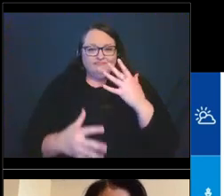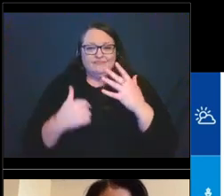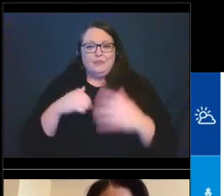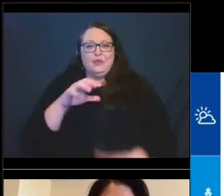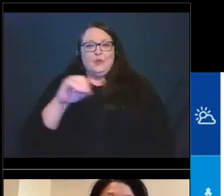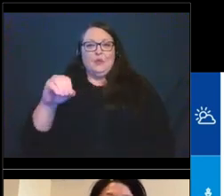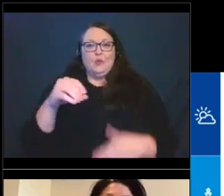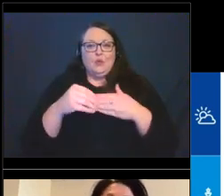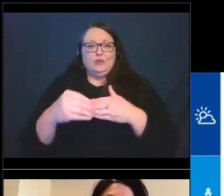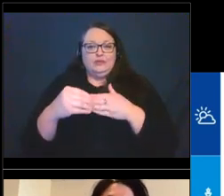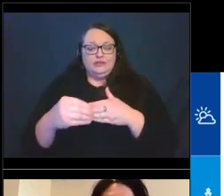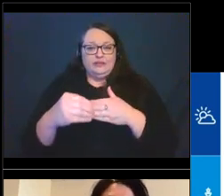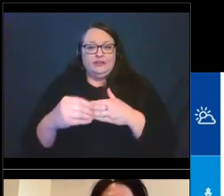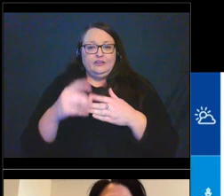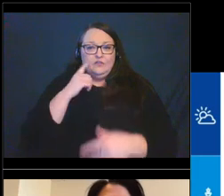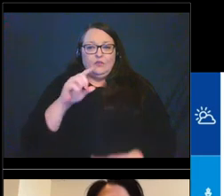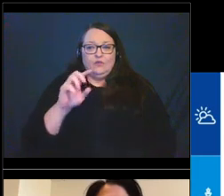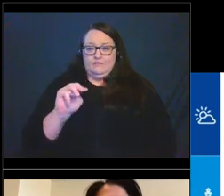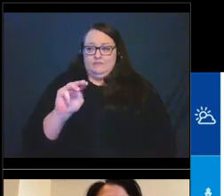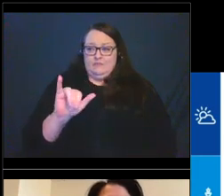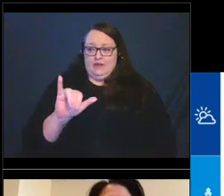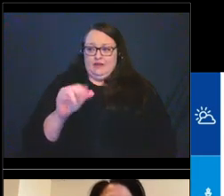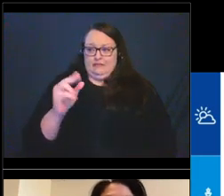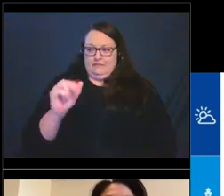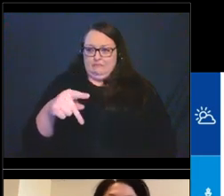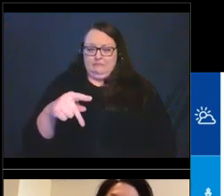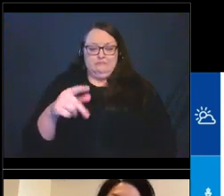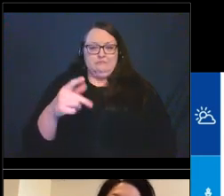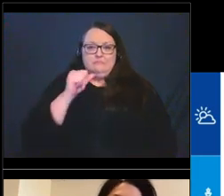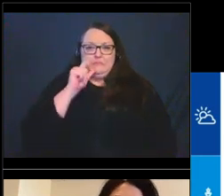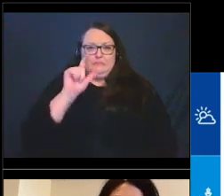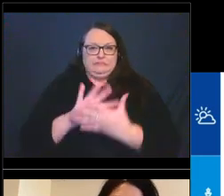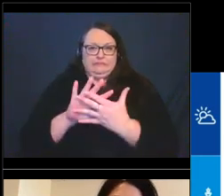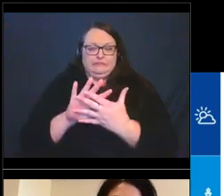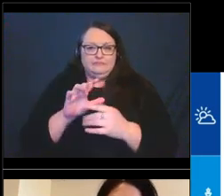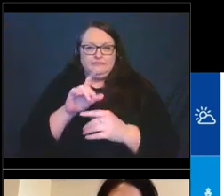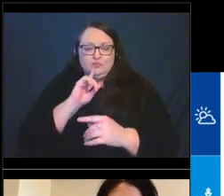as NIHHIS, which was founded by NOAA and CDC to coordinate and collaborate on research,